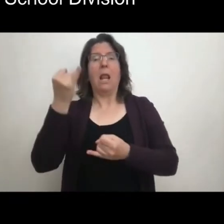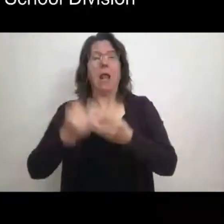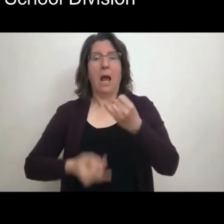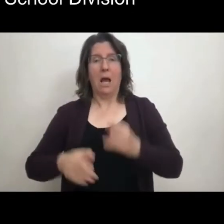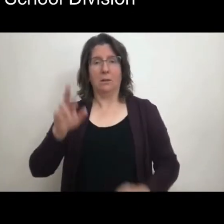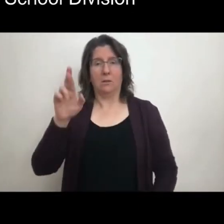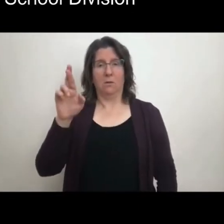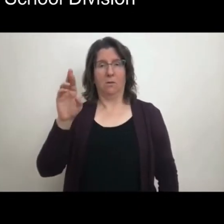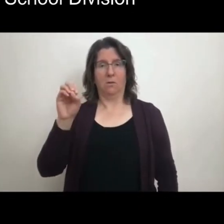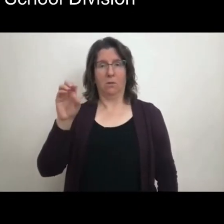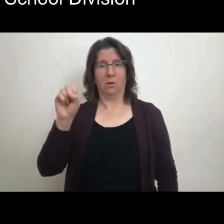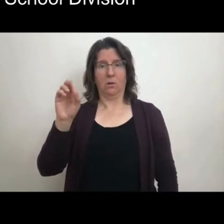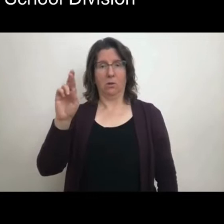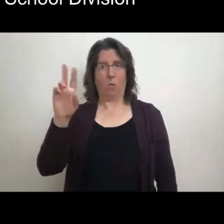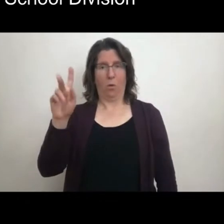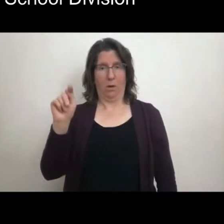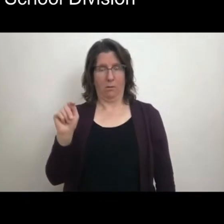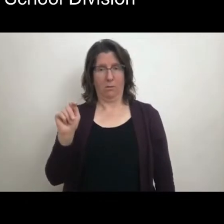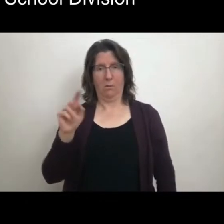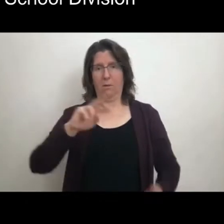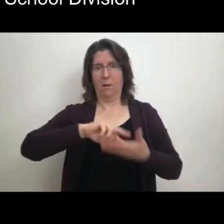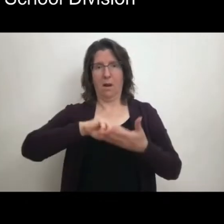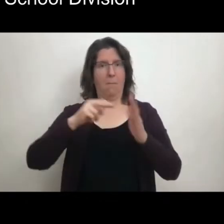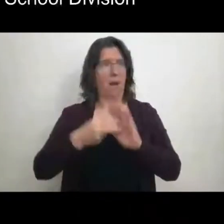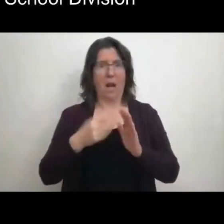Their attitude was that teaching students sign language was a last resort.